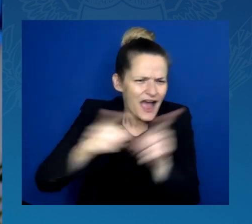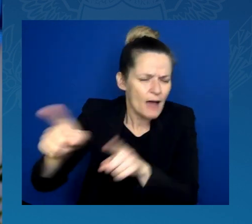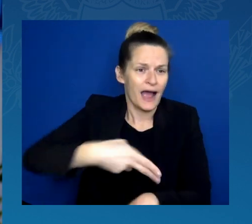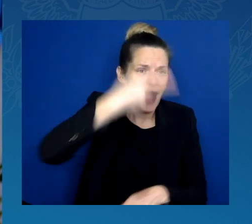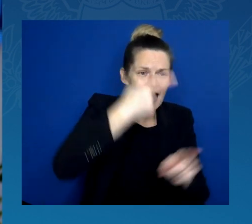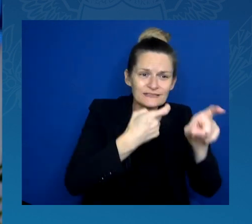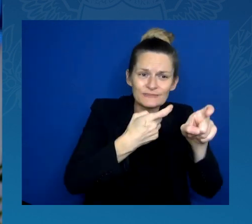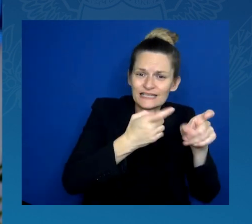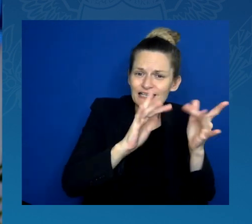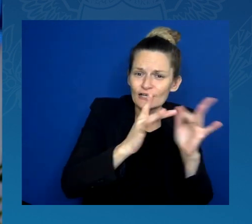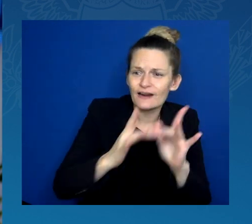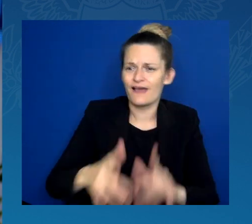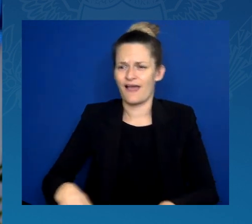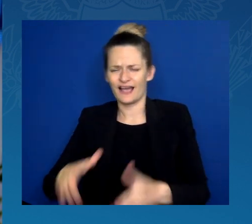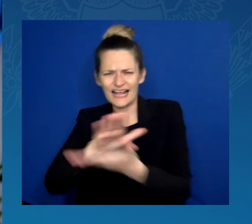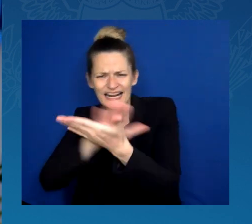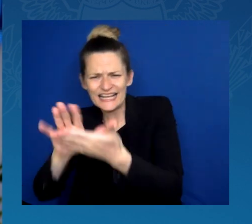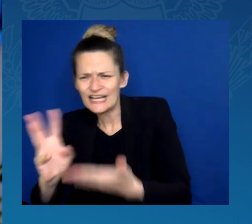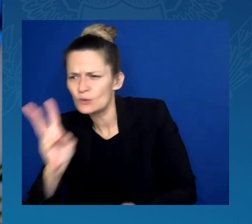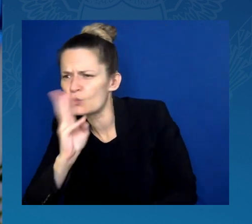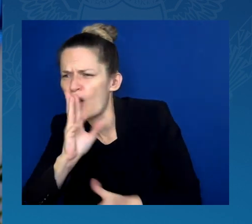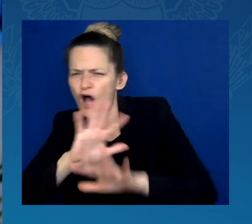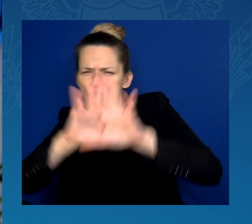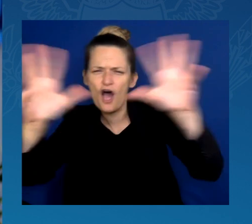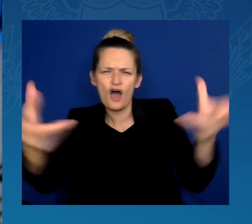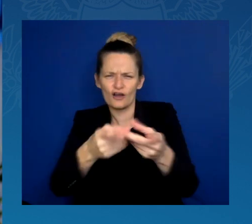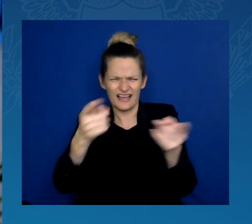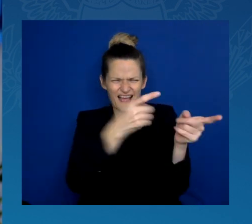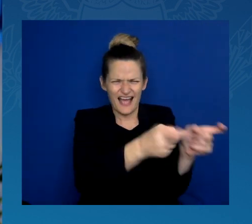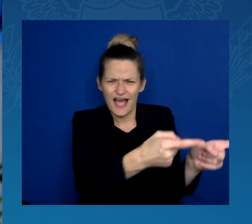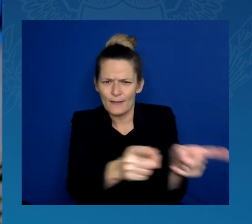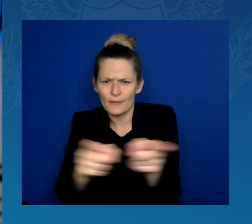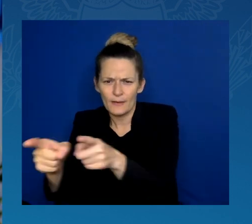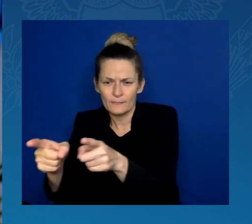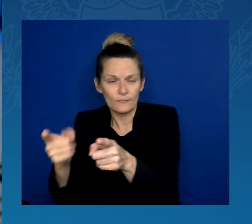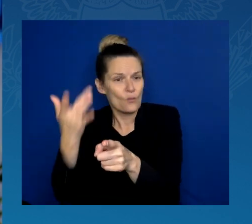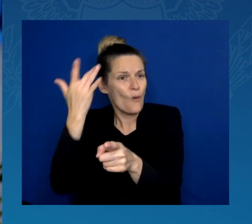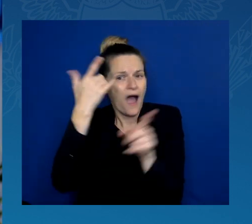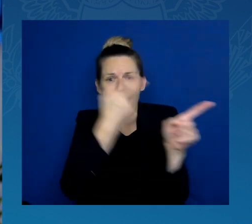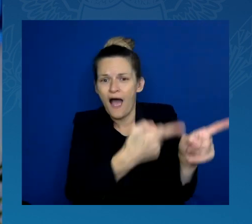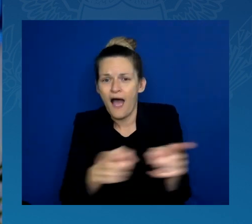Just think about it: Today, USW cement workers in Union Bridge, Maryland,